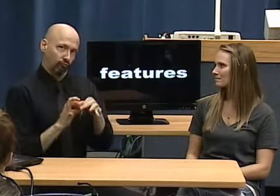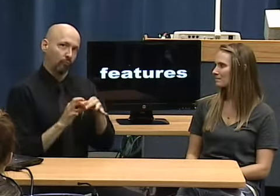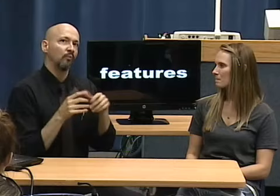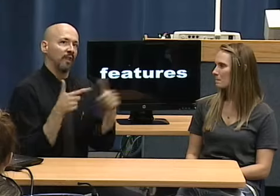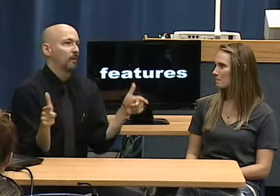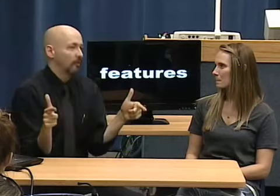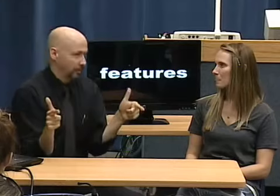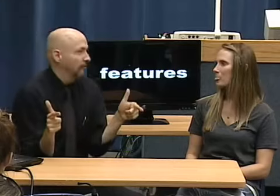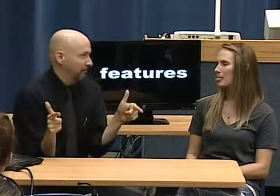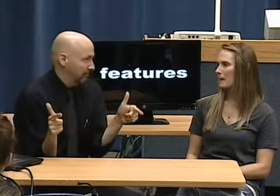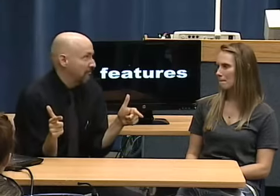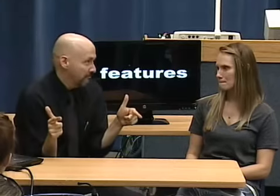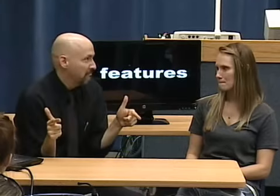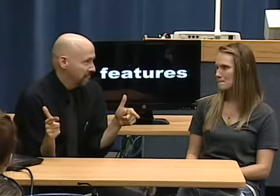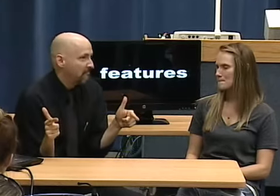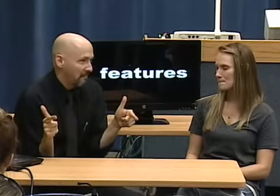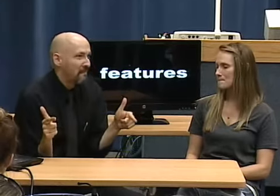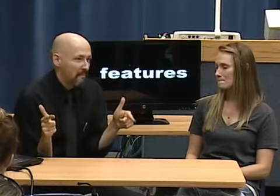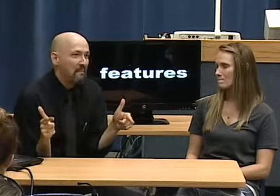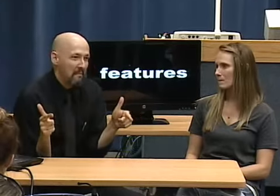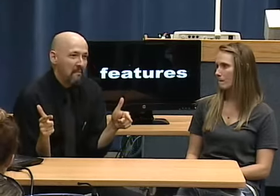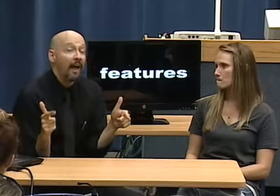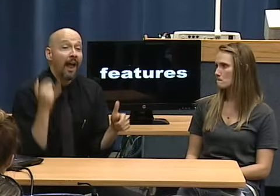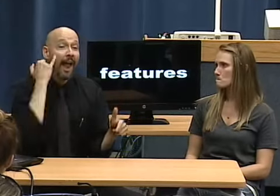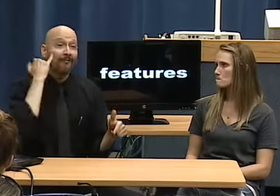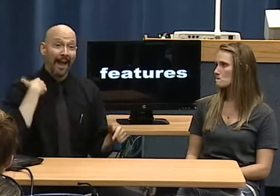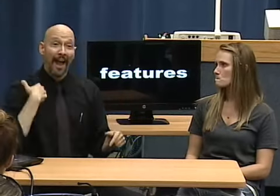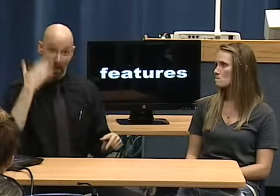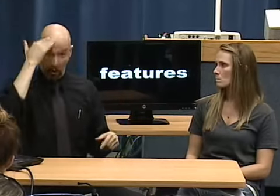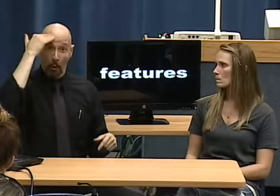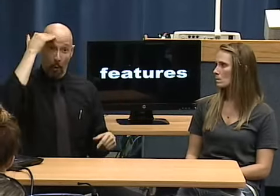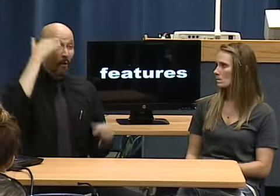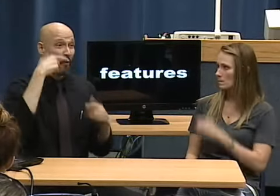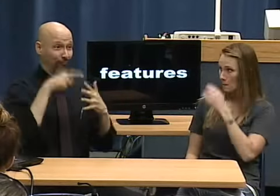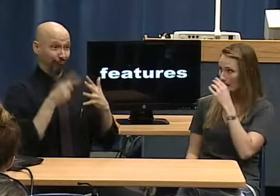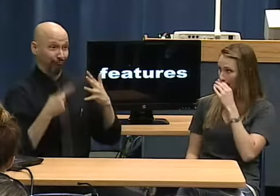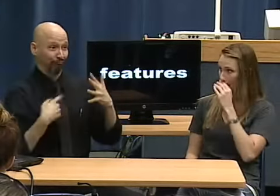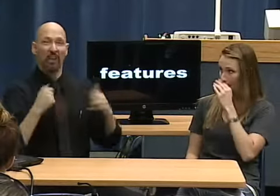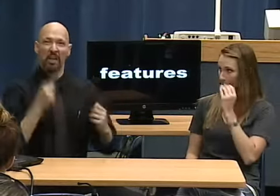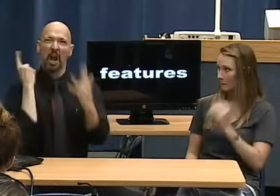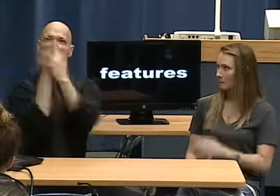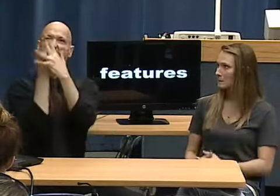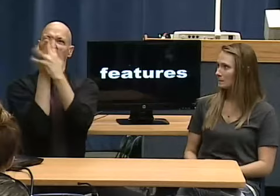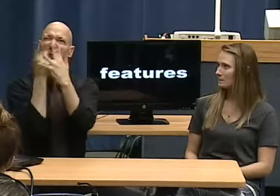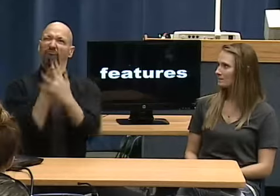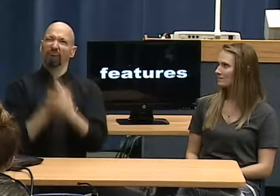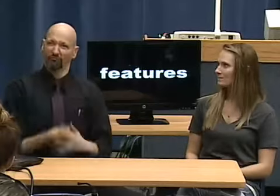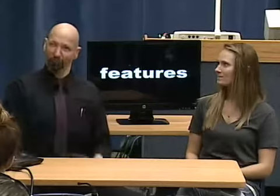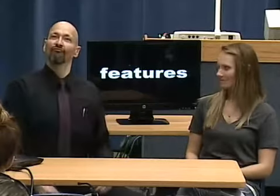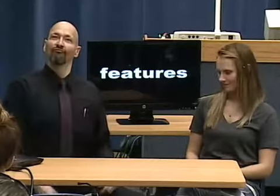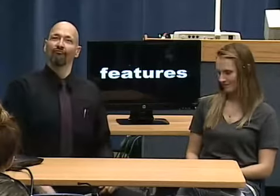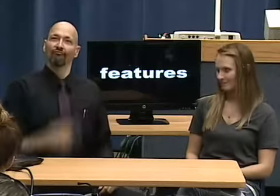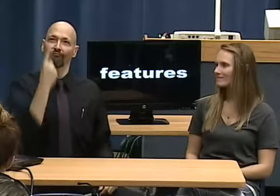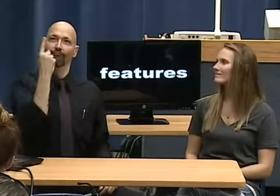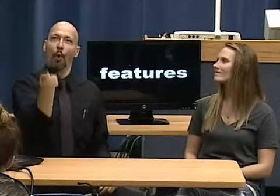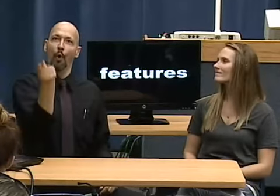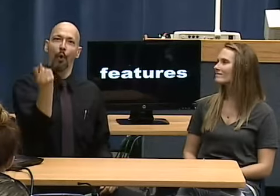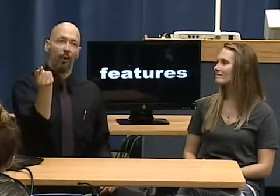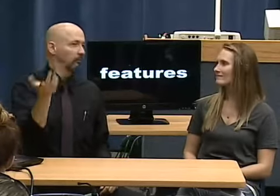connected to languages. If I had known the features then, I would have debated him. "I told you!"